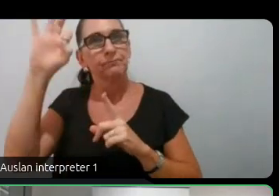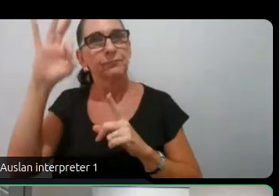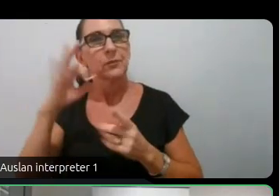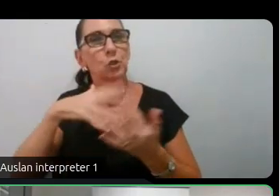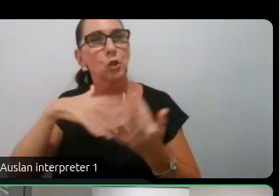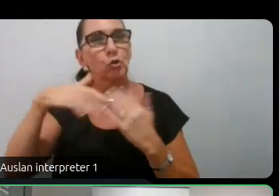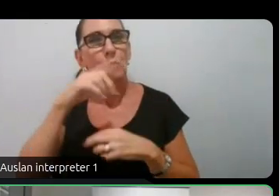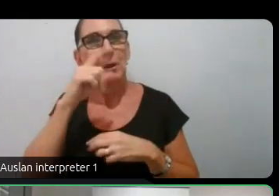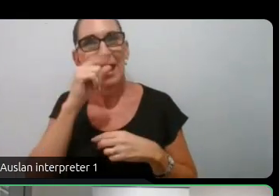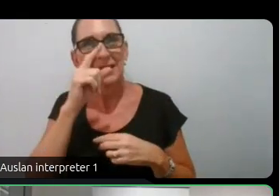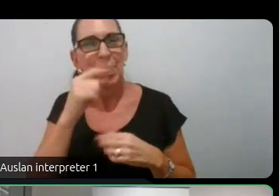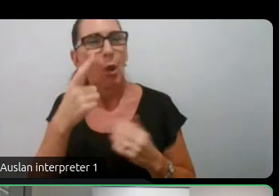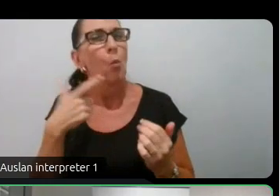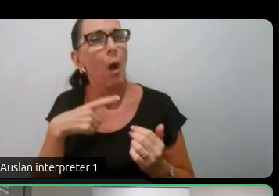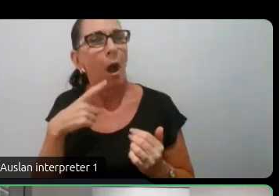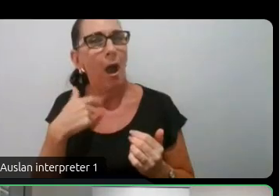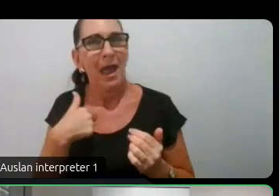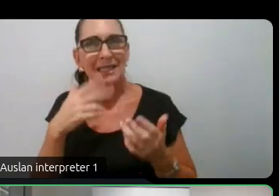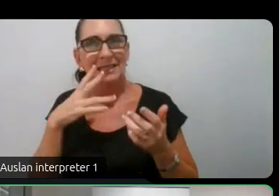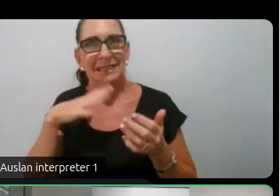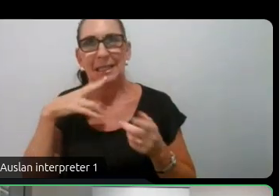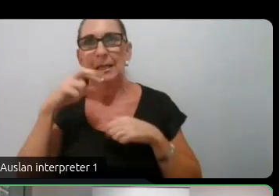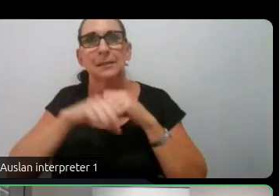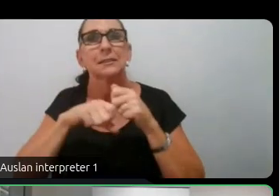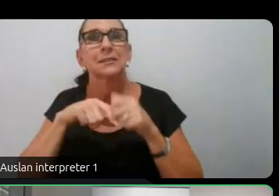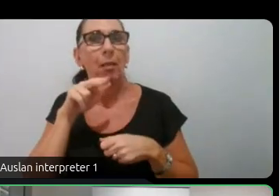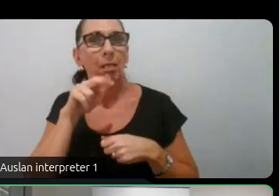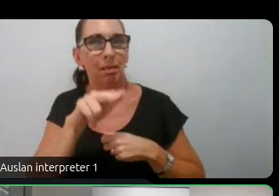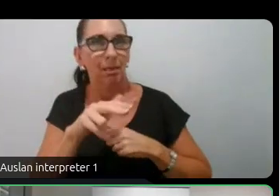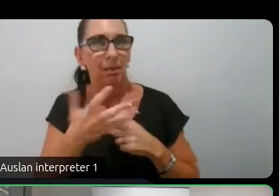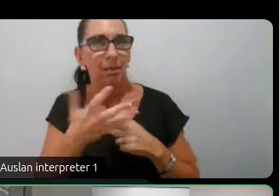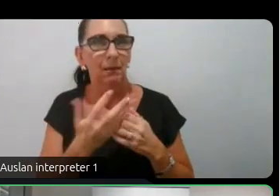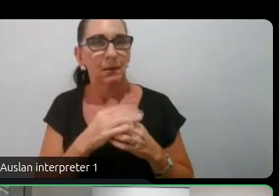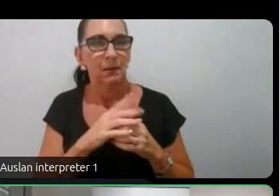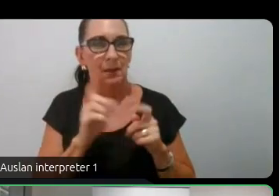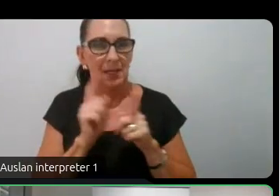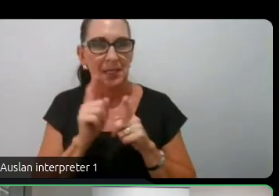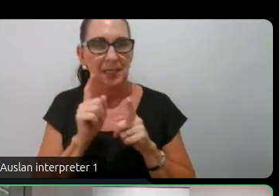obtain benefits at this time. Um similarly with increased like capacity building supports and that